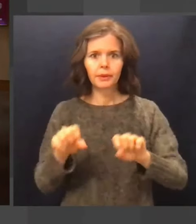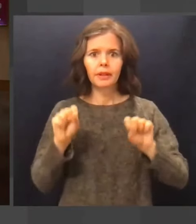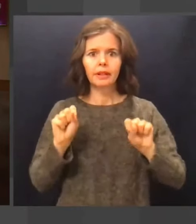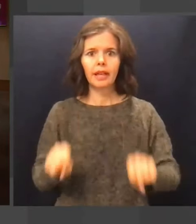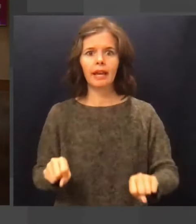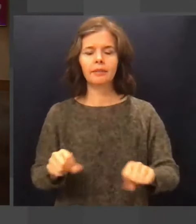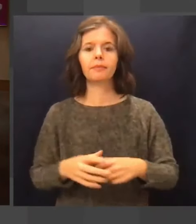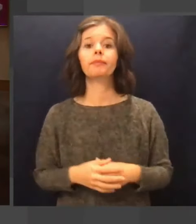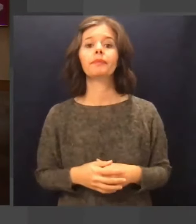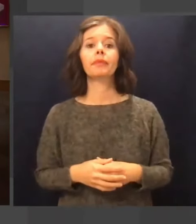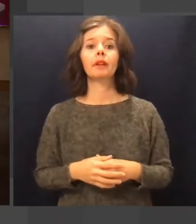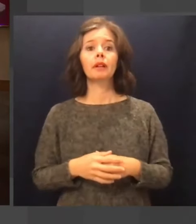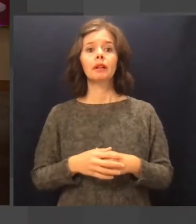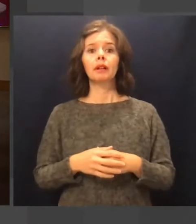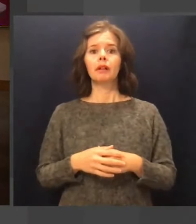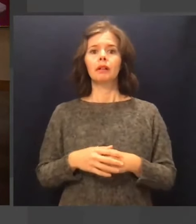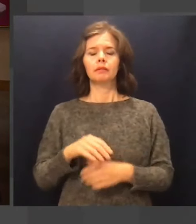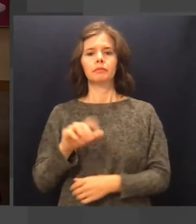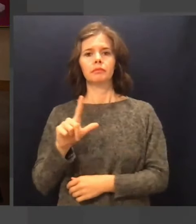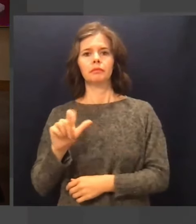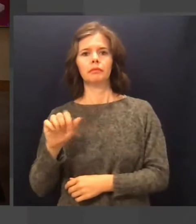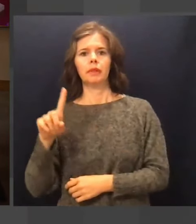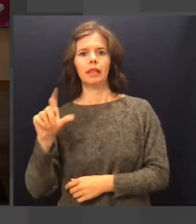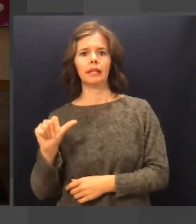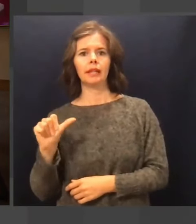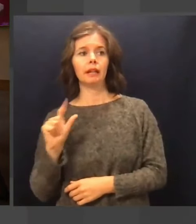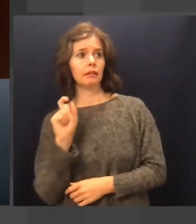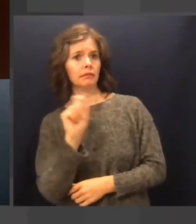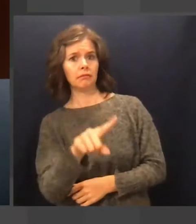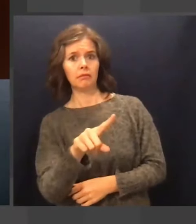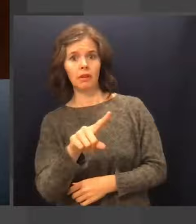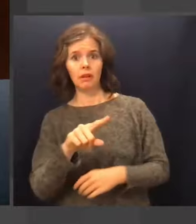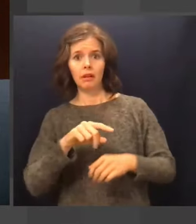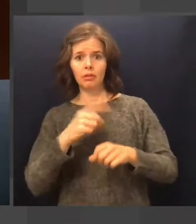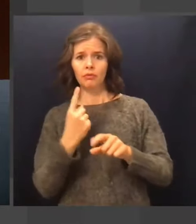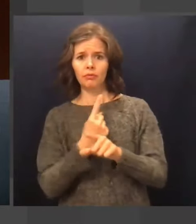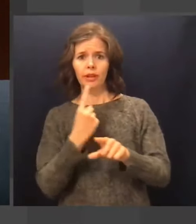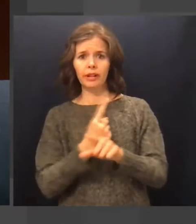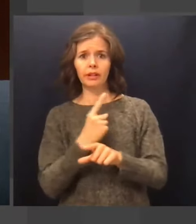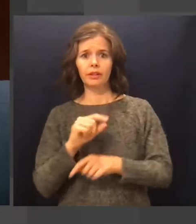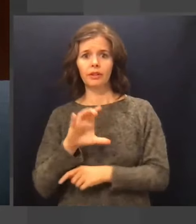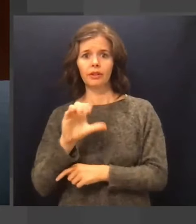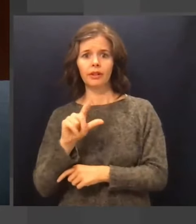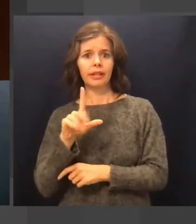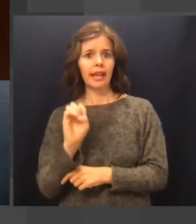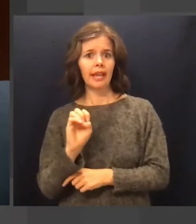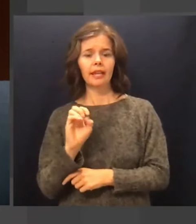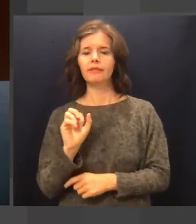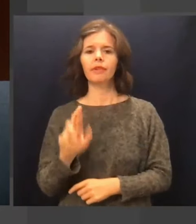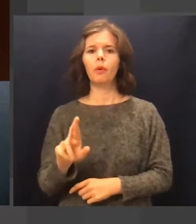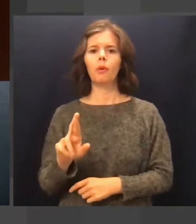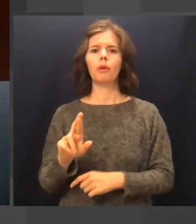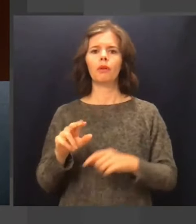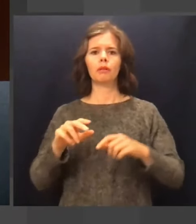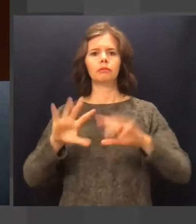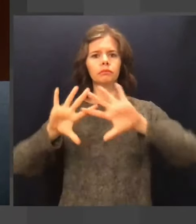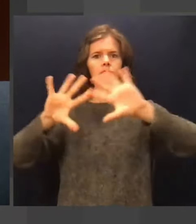THE CAVE. IS THAT ONLY FOR NORMAL CAVES OR WILL THIS RUN ACROSS ALL OF